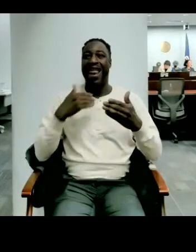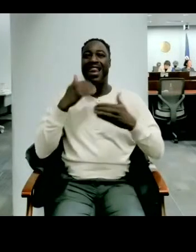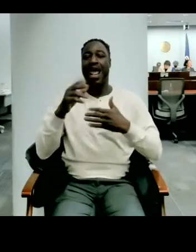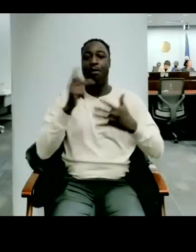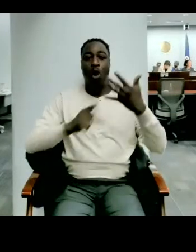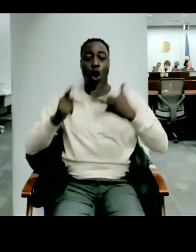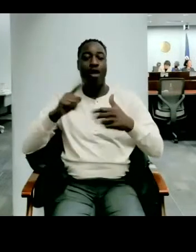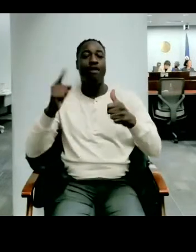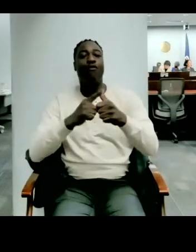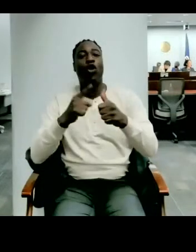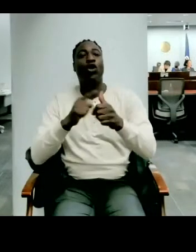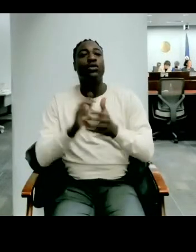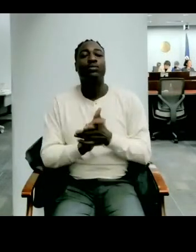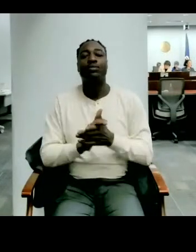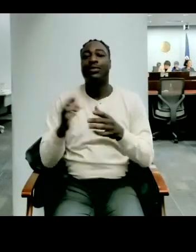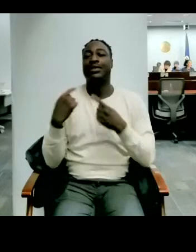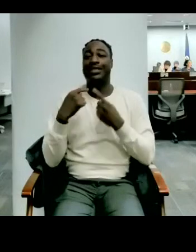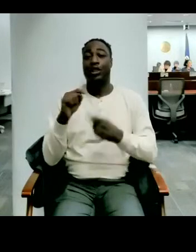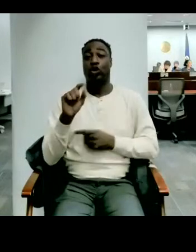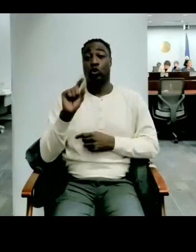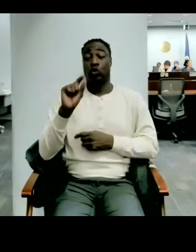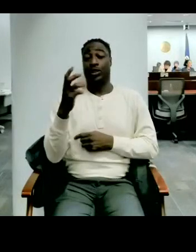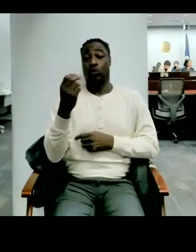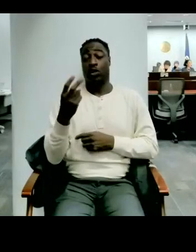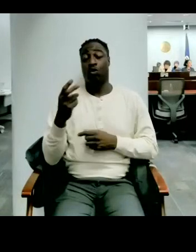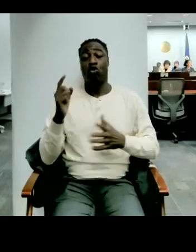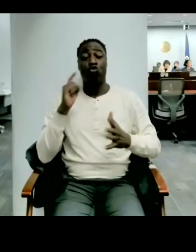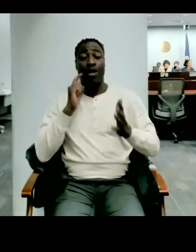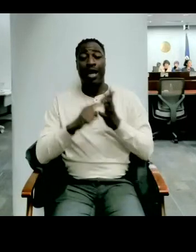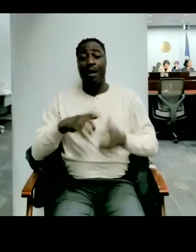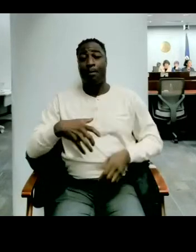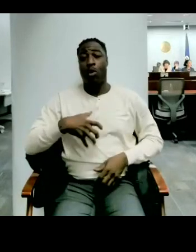First, since 2012 the Commission has recognized pregnancy accommodations